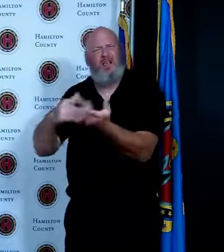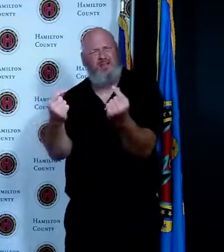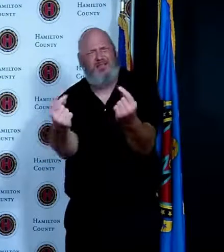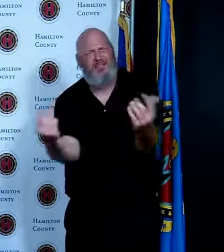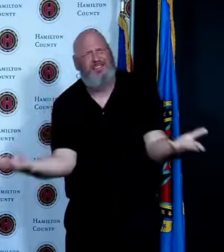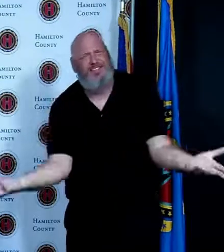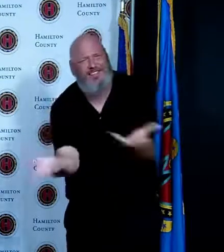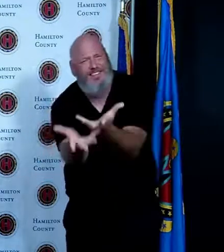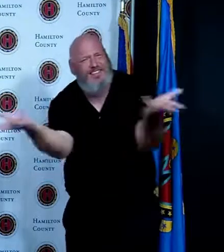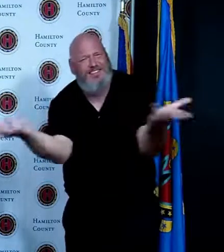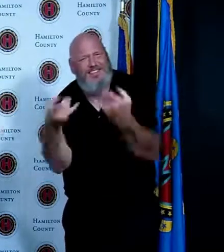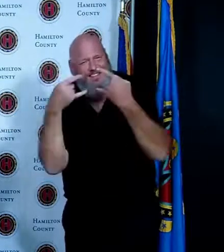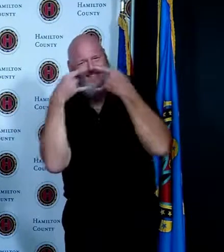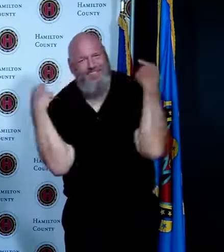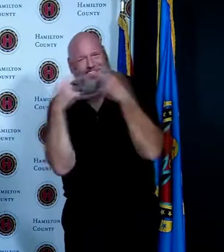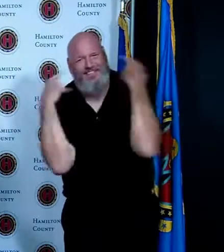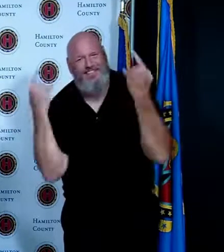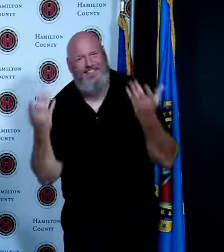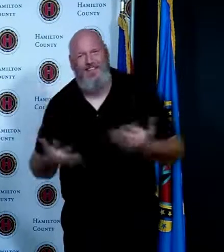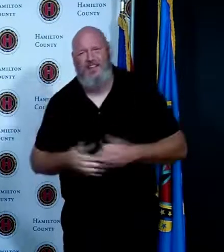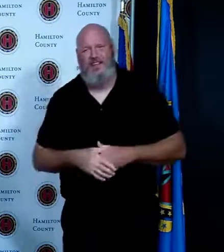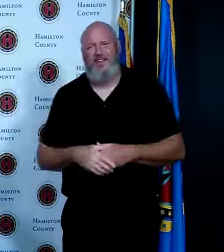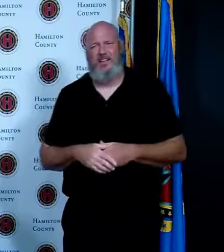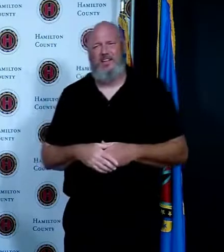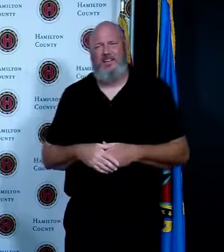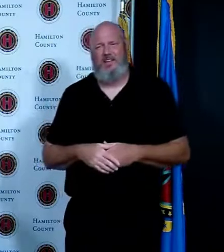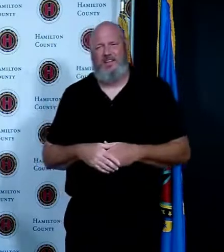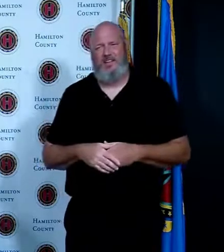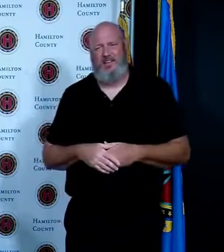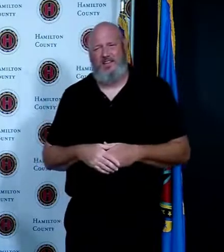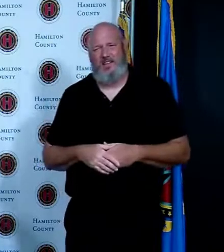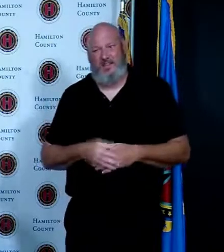close do you think we are to that point to that I wonder what the threshold is